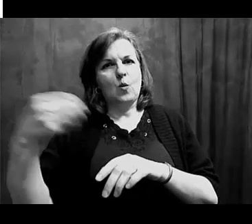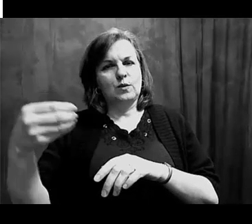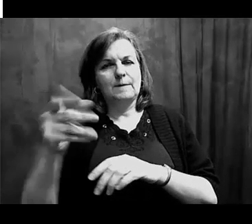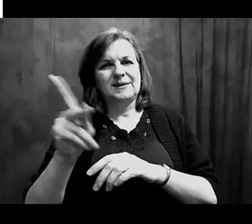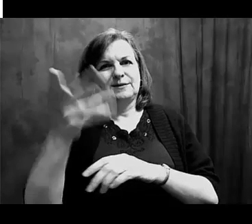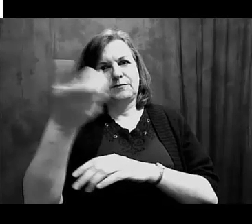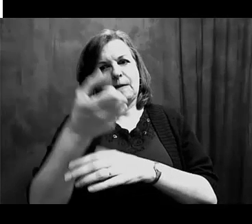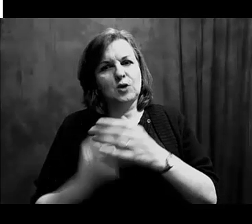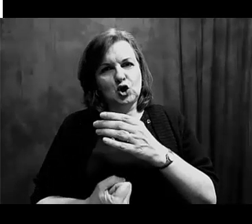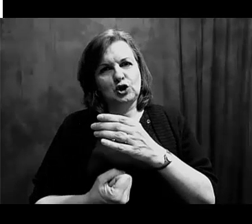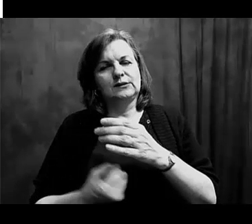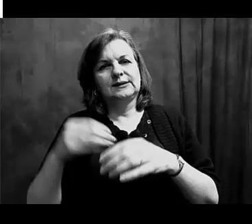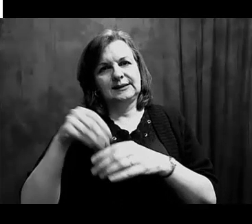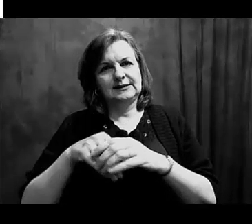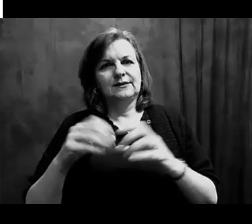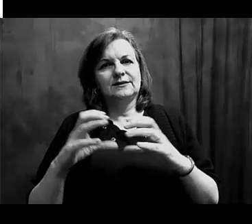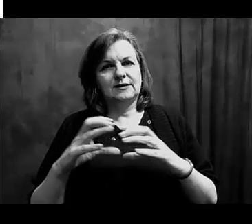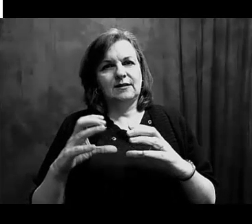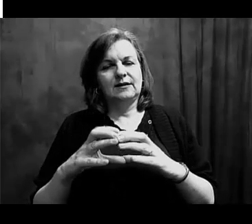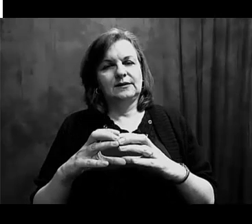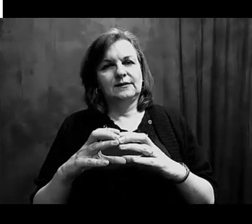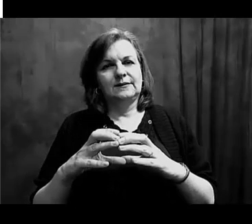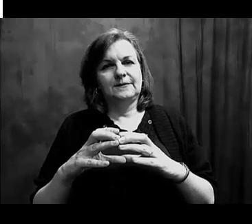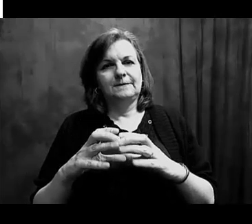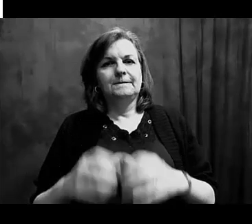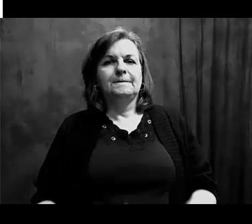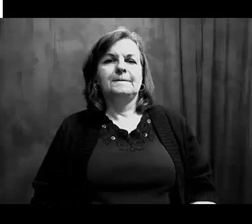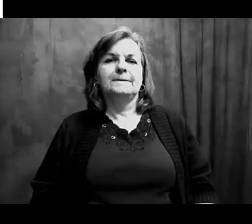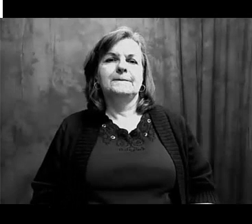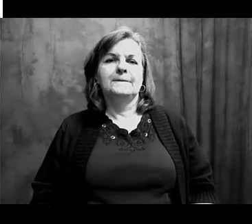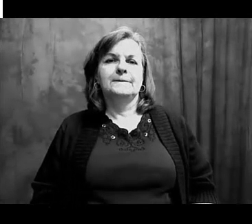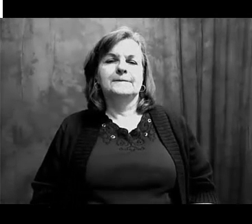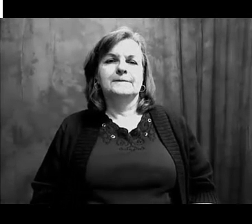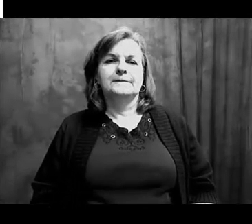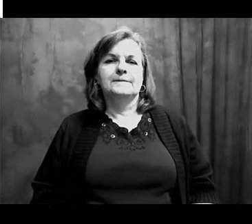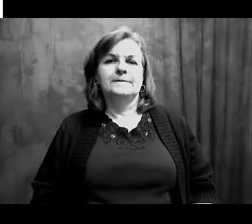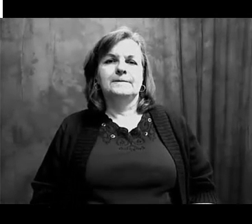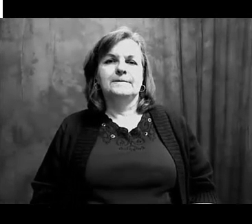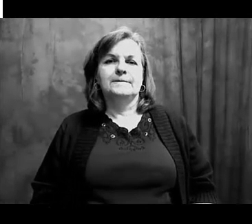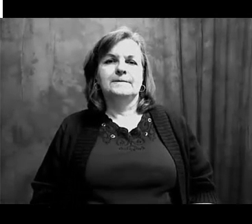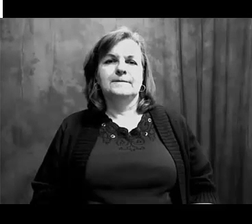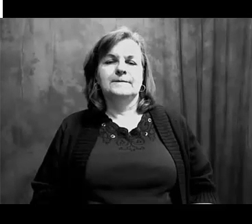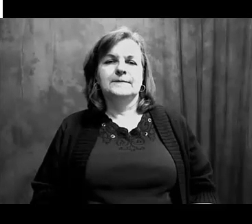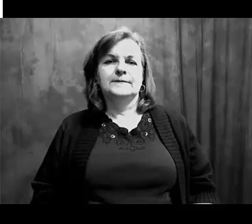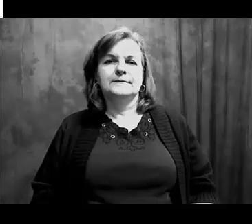potassium gets pumped in